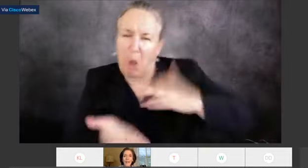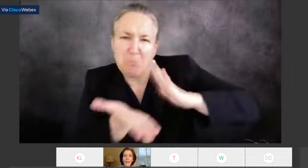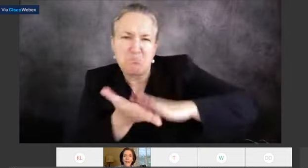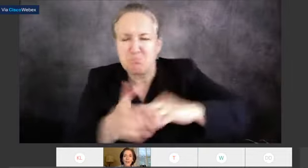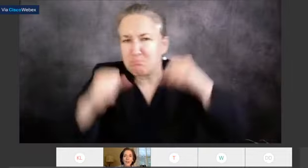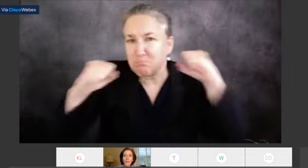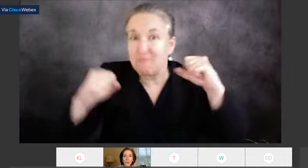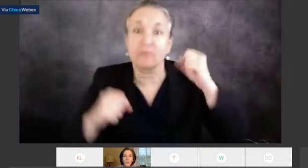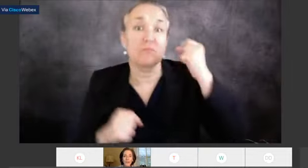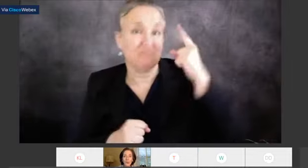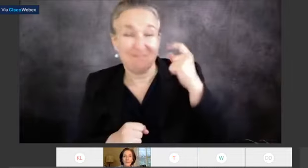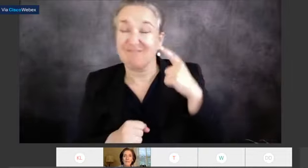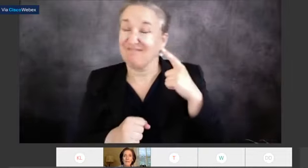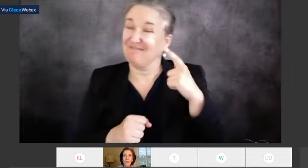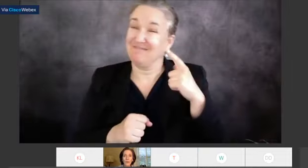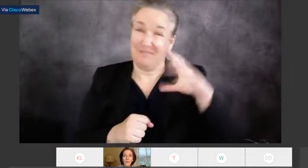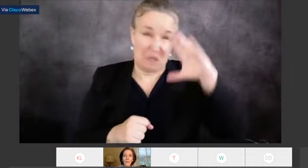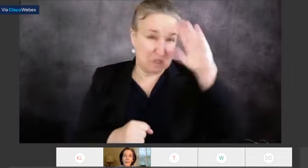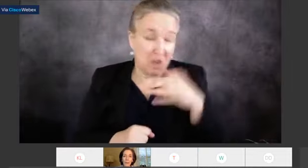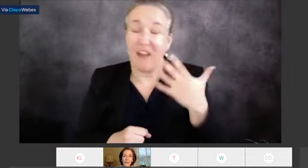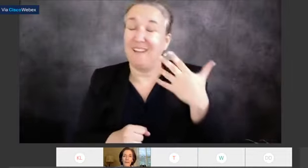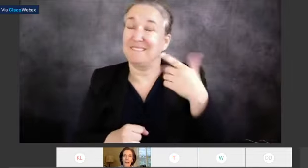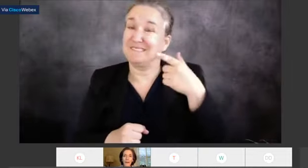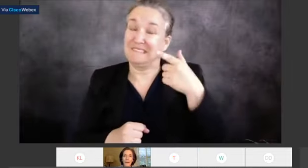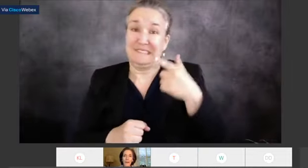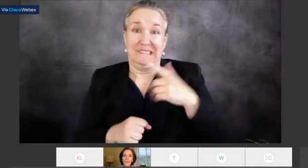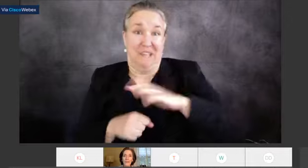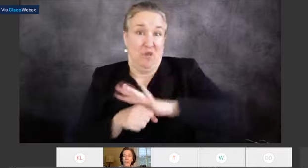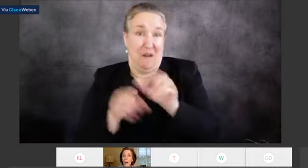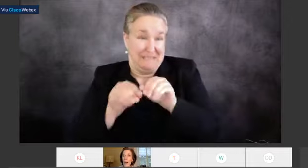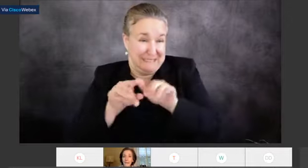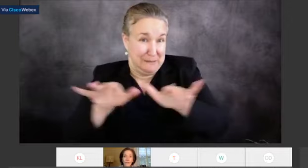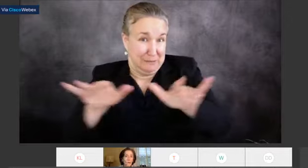then you do increase the risk of spread of that virus if you're positive and you